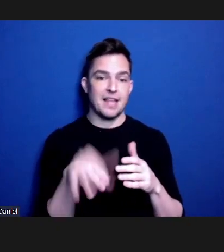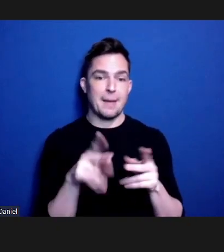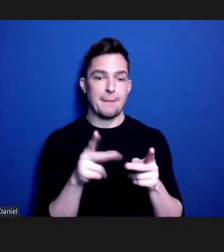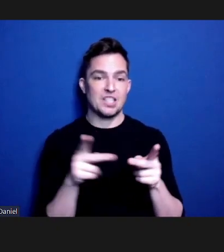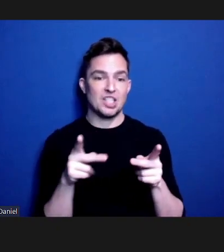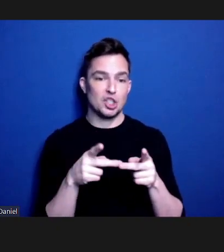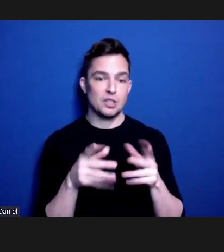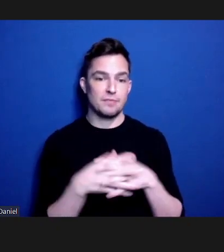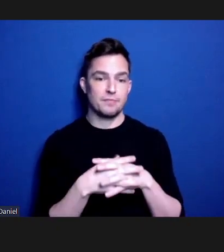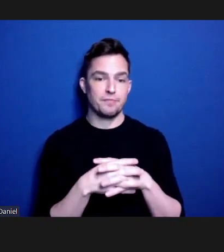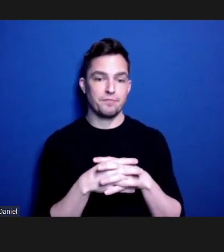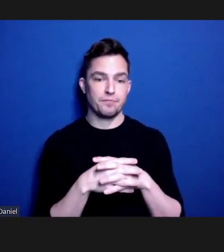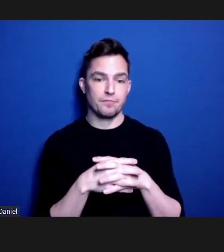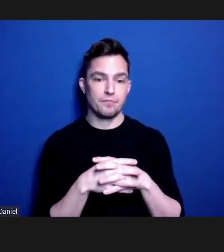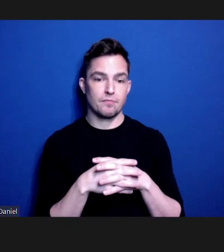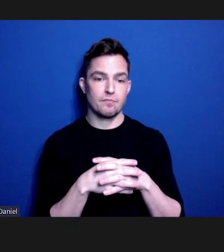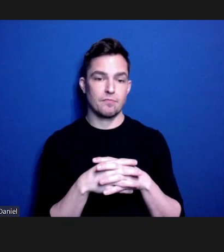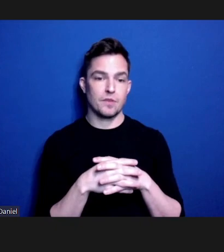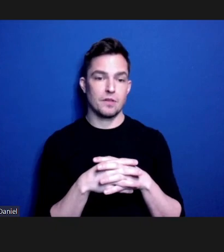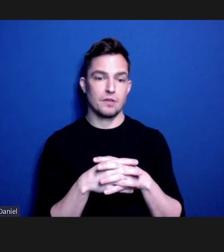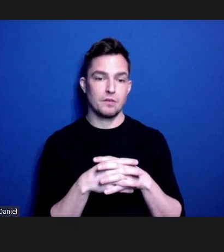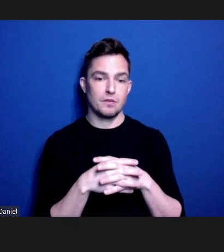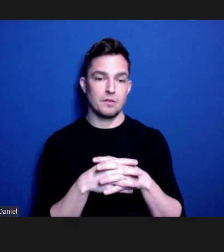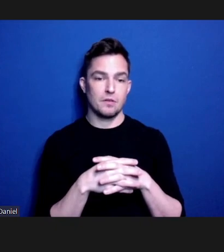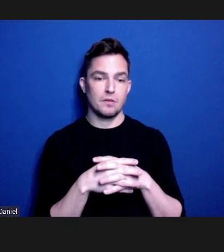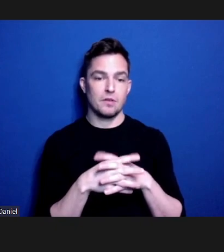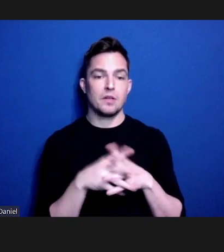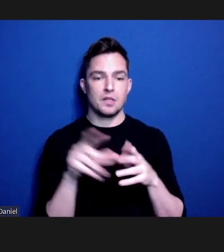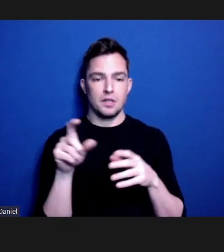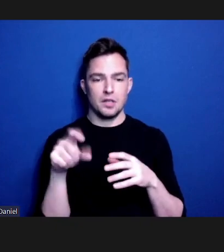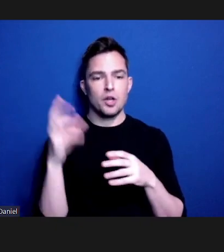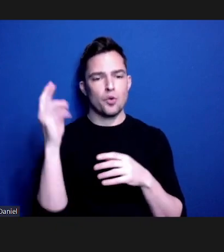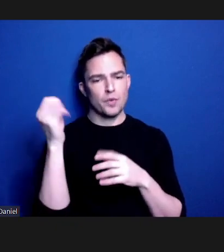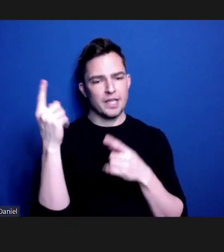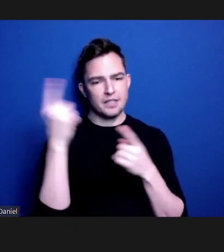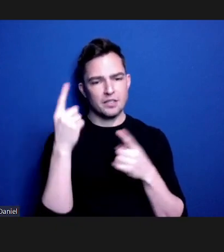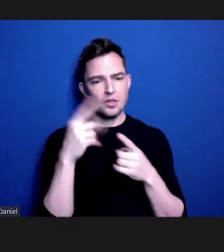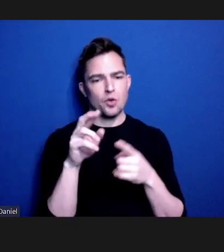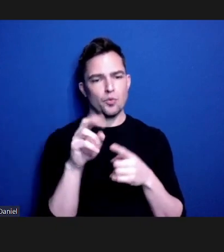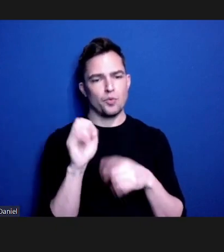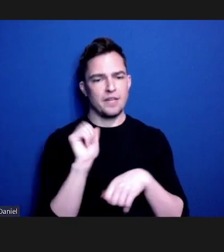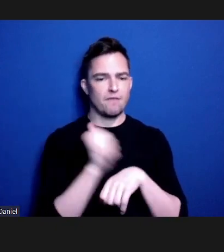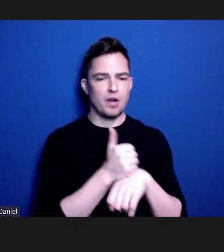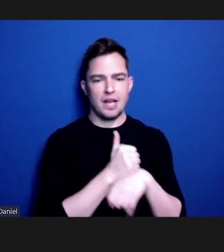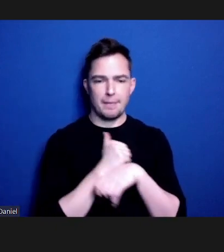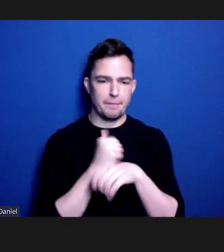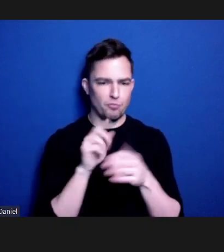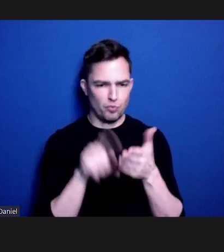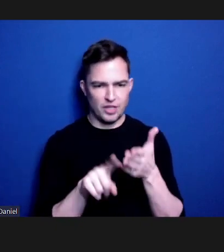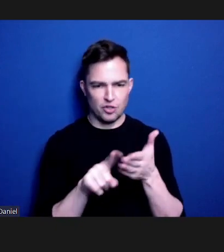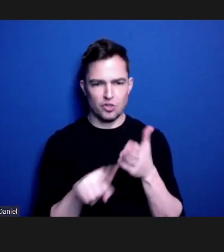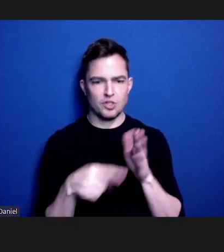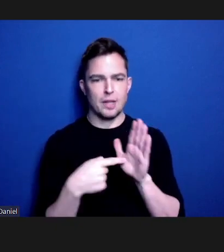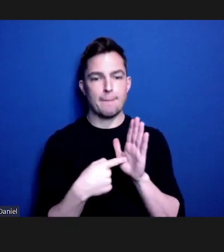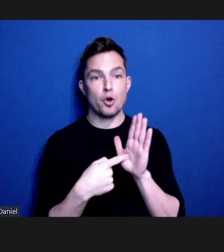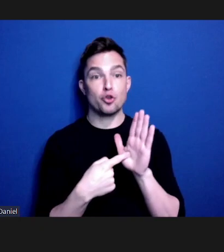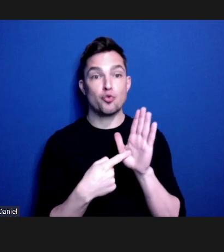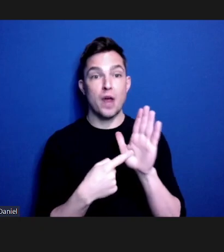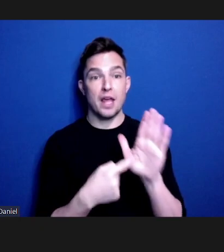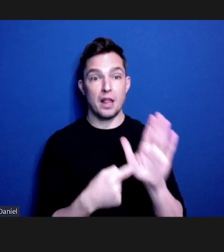consideration, reconsiderations and reframing of research and the portrayal of those who